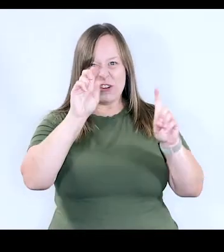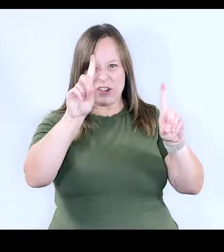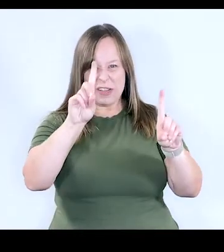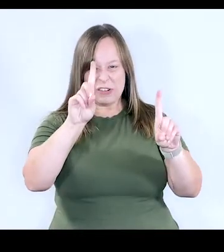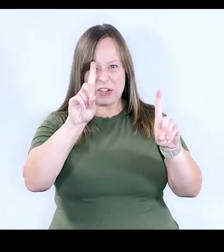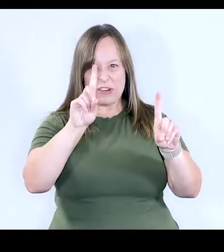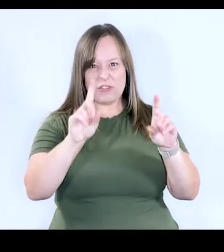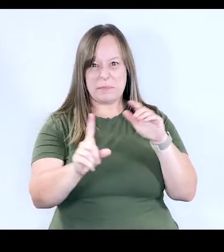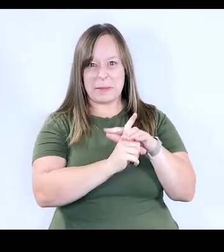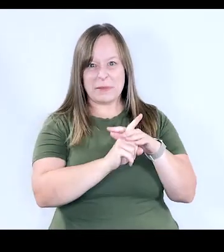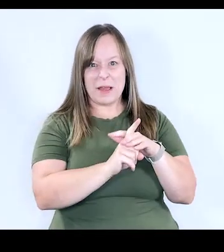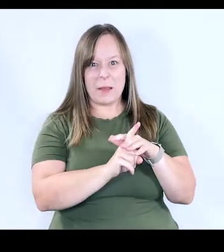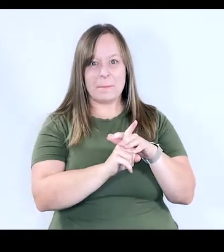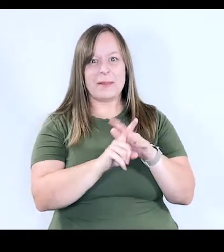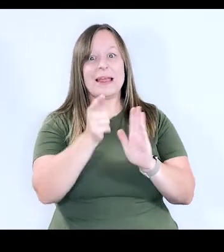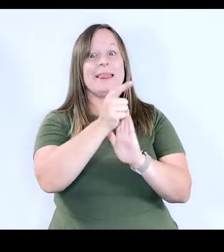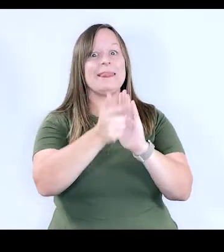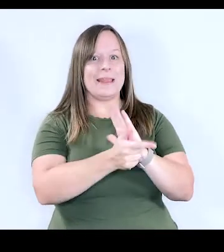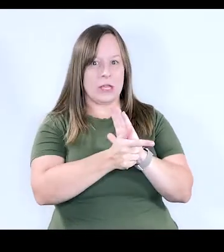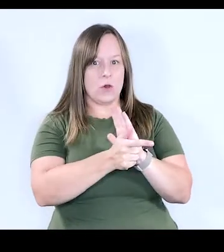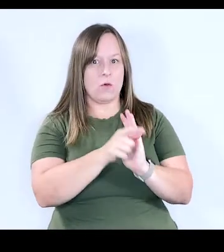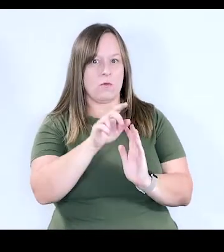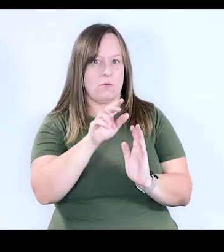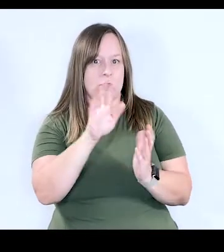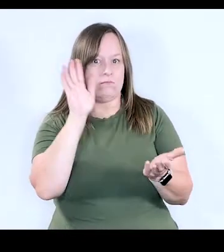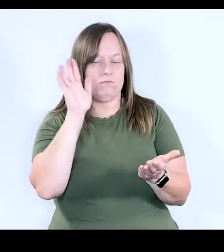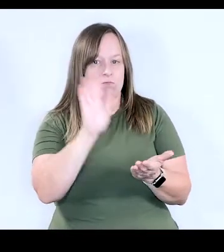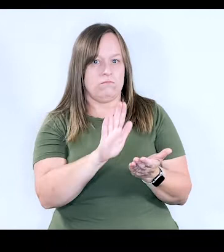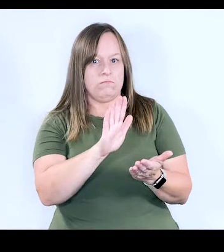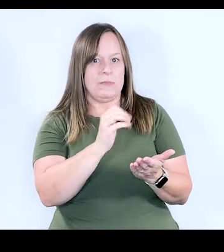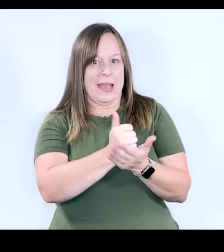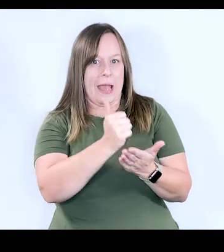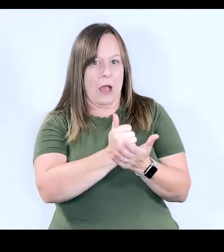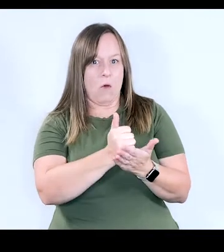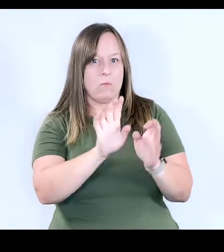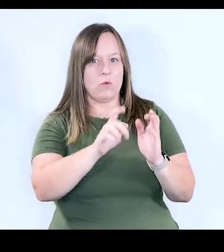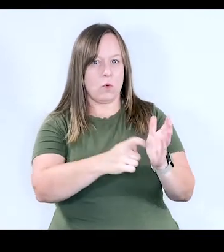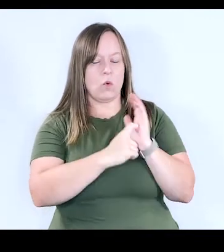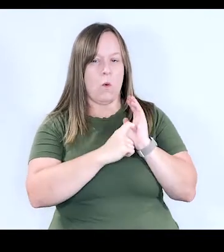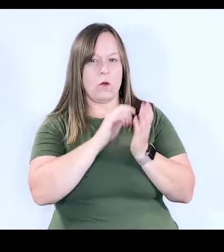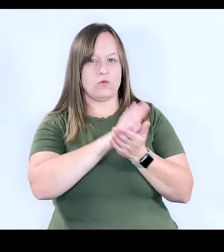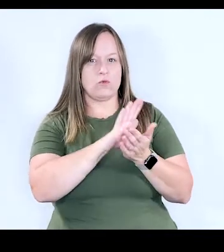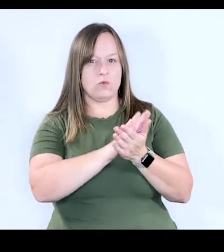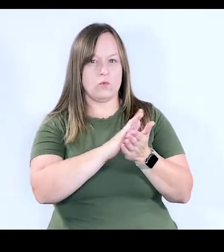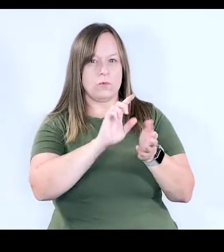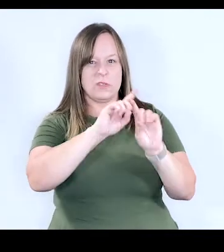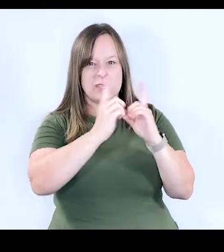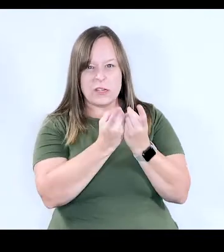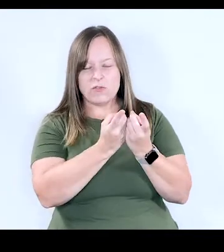Compensatory education is a form of legal relief that requires a school district to provide extra services